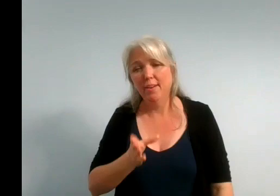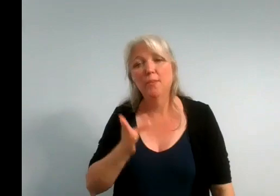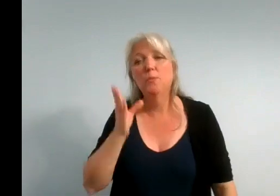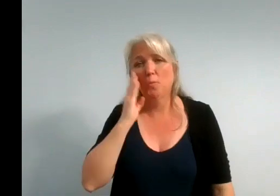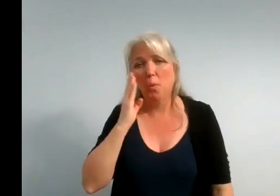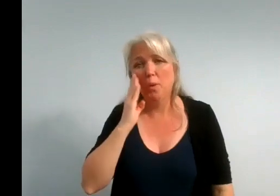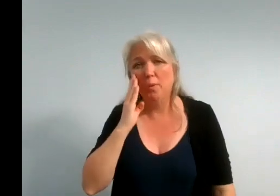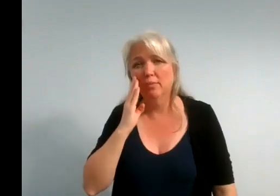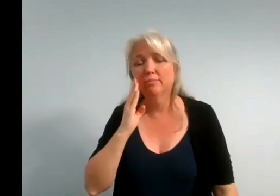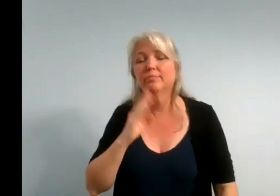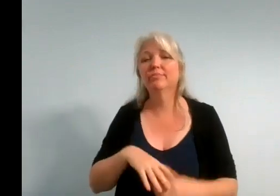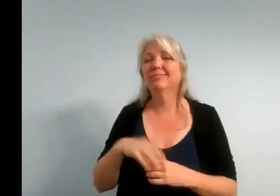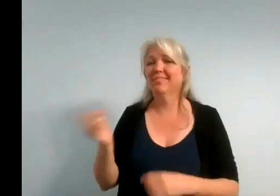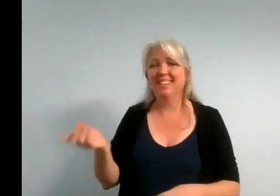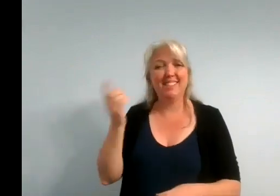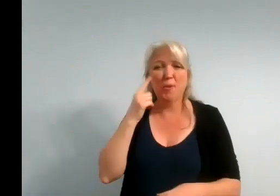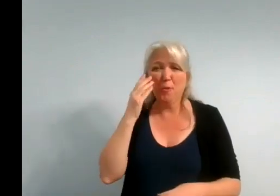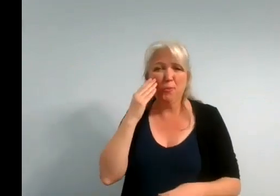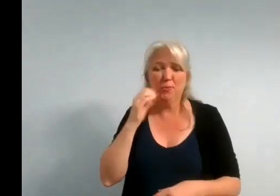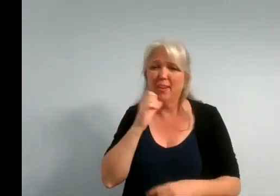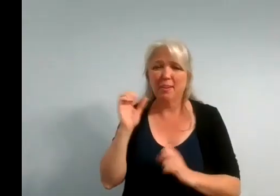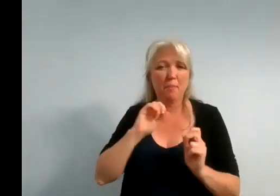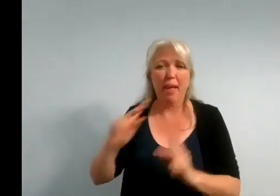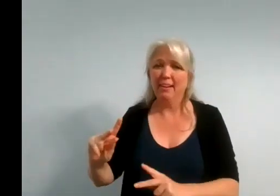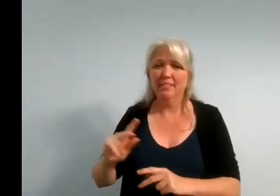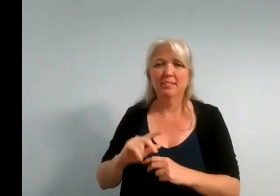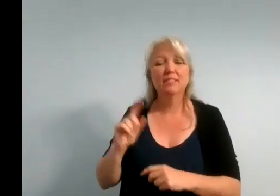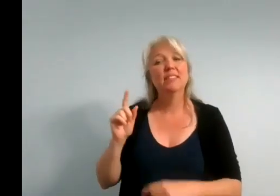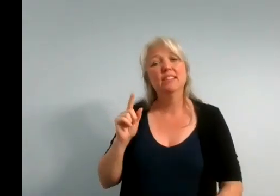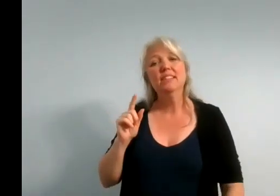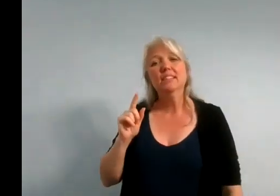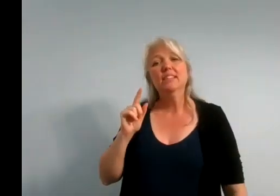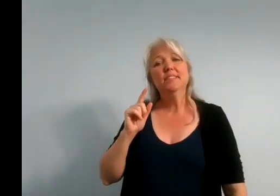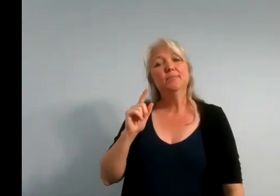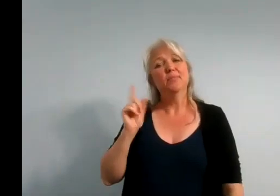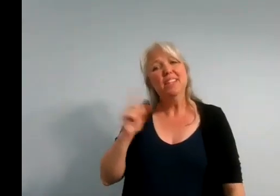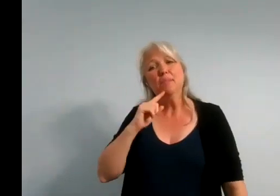now that he knows you’re not coming back. He misses you and I miss you,